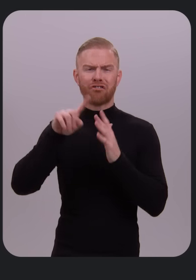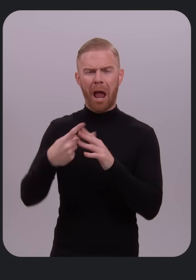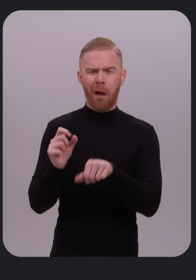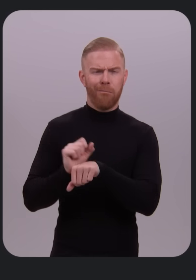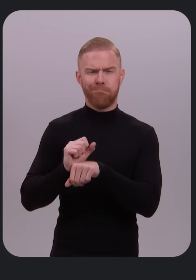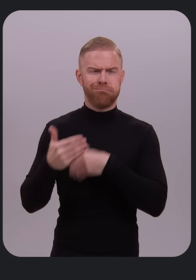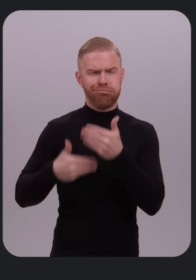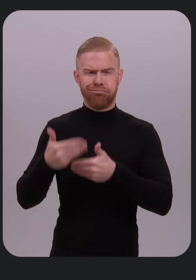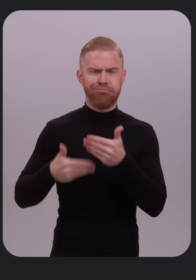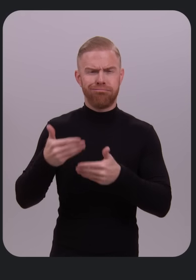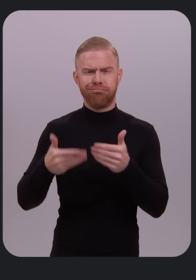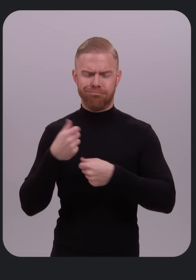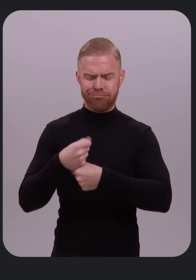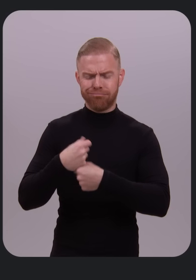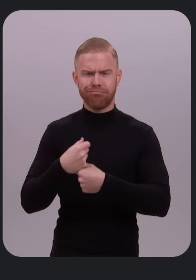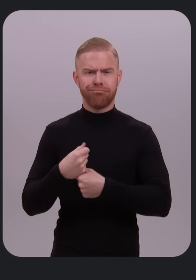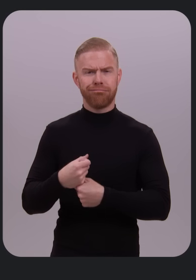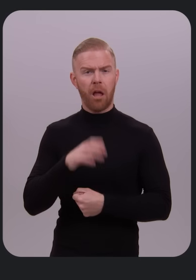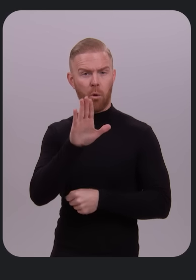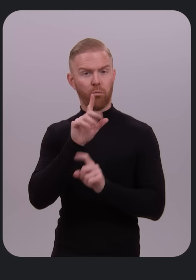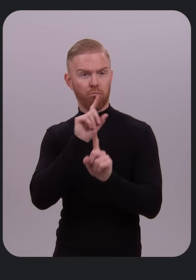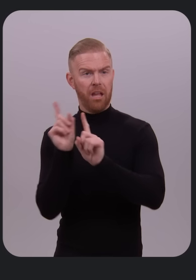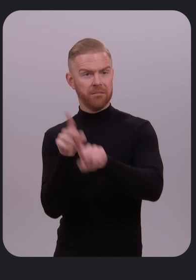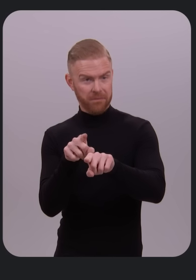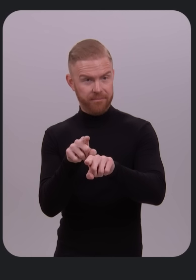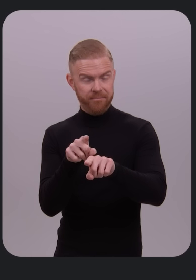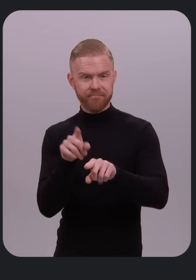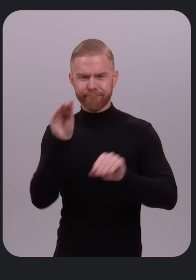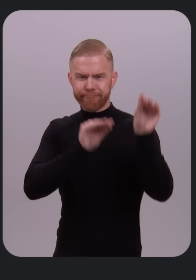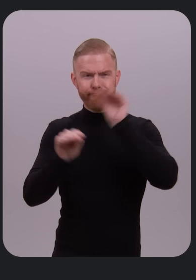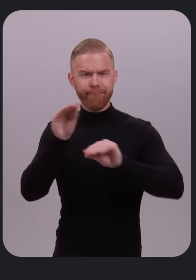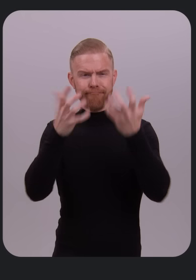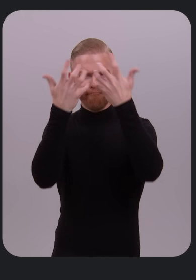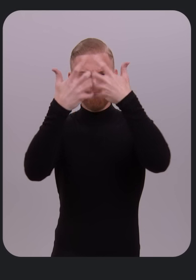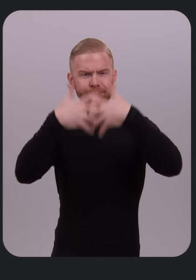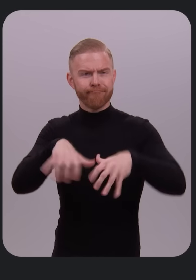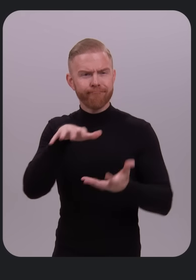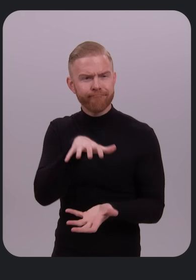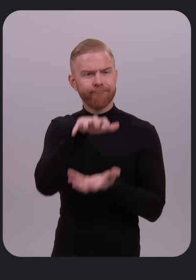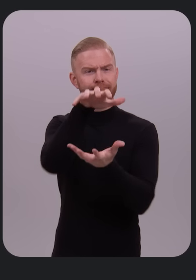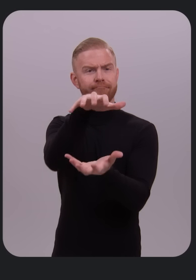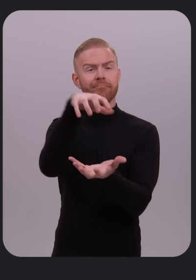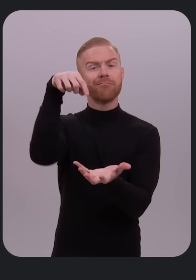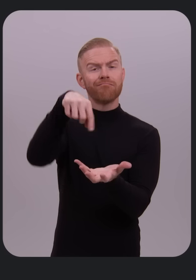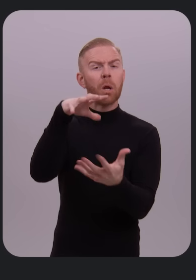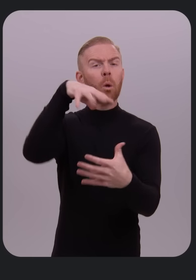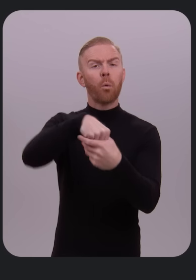It generates your response, putting everything together for you, including links to content and creators